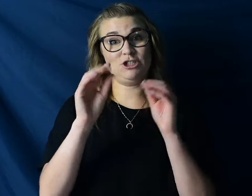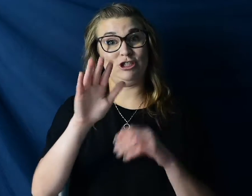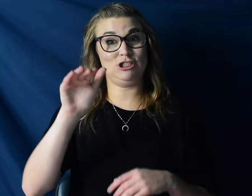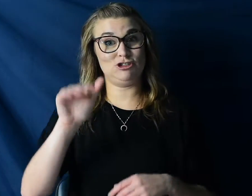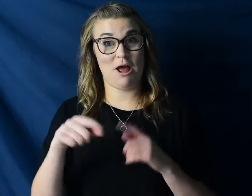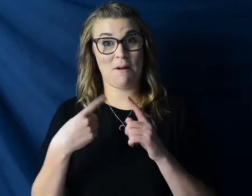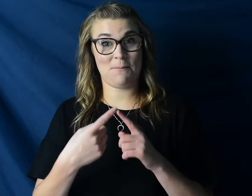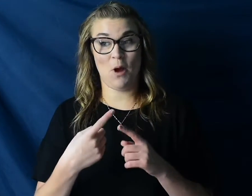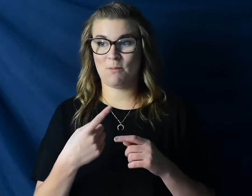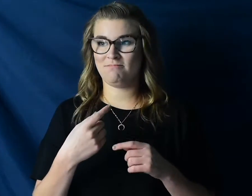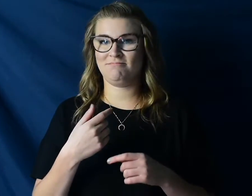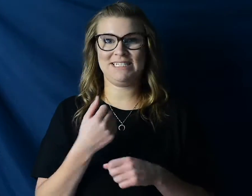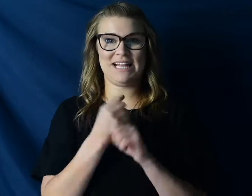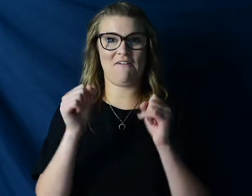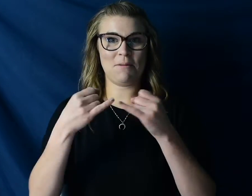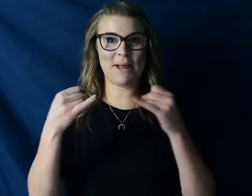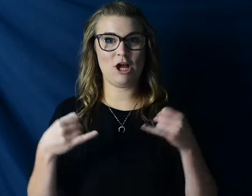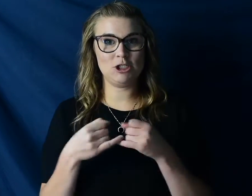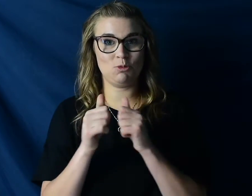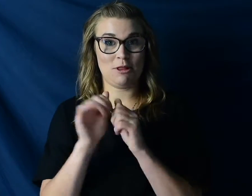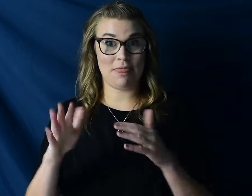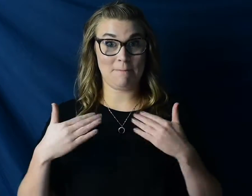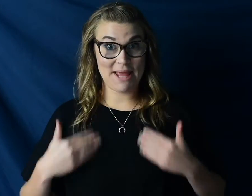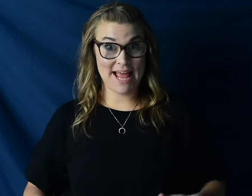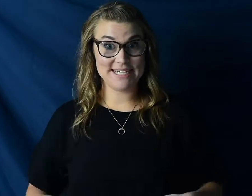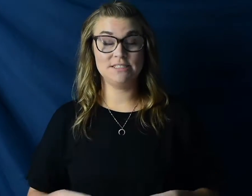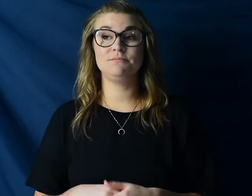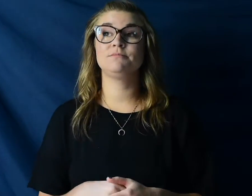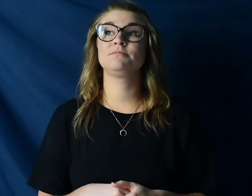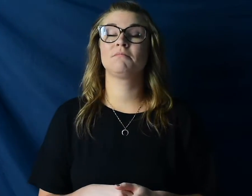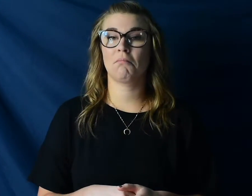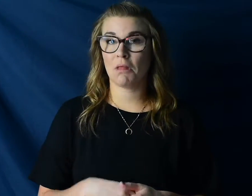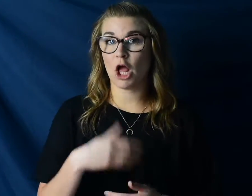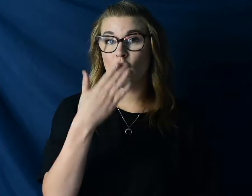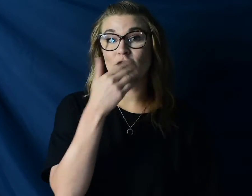Other ways to teach your child about safe body boundaries